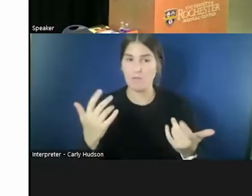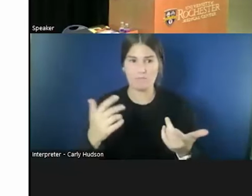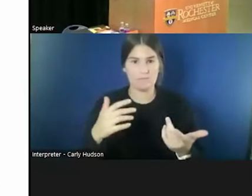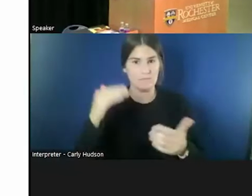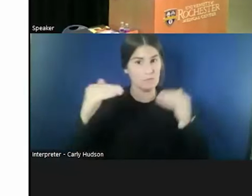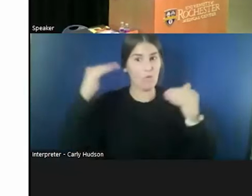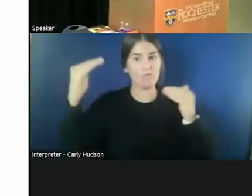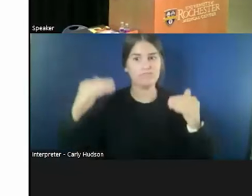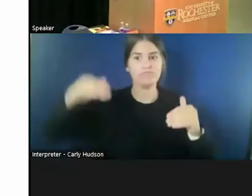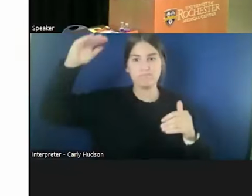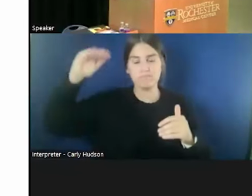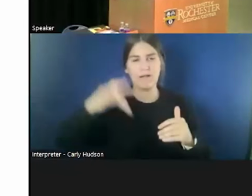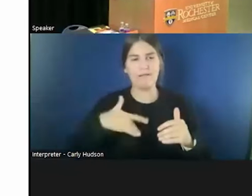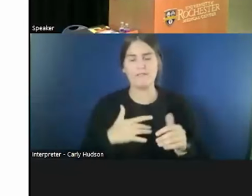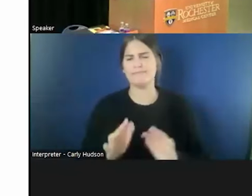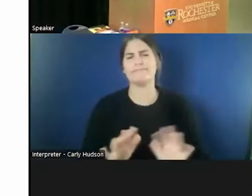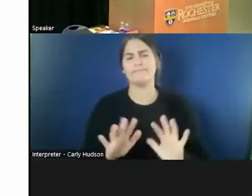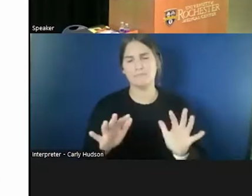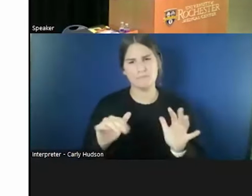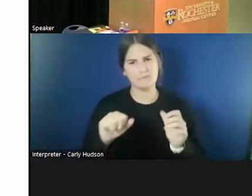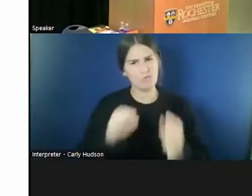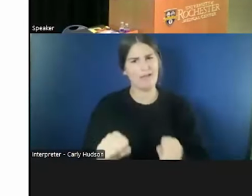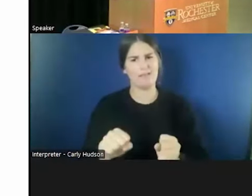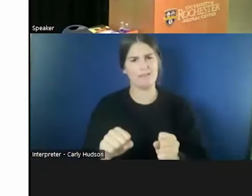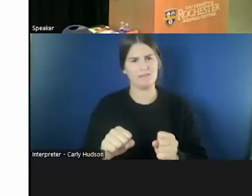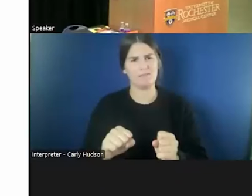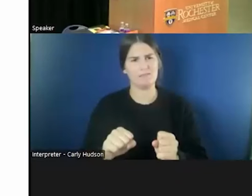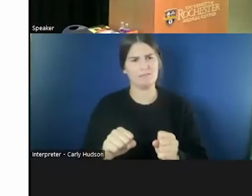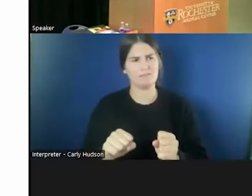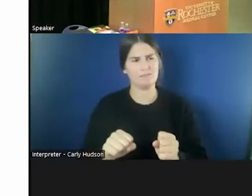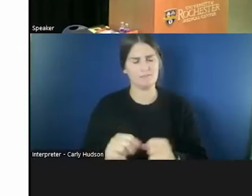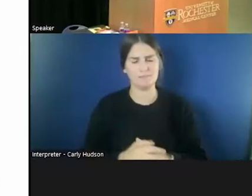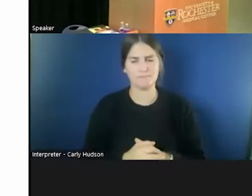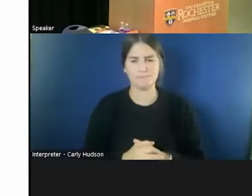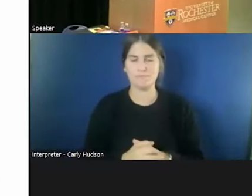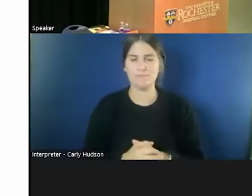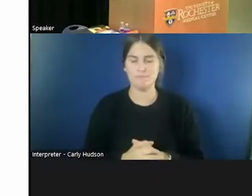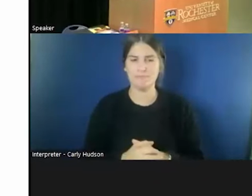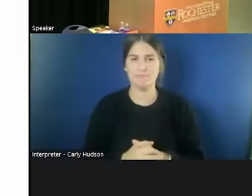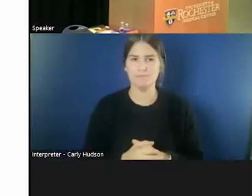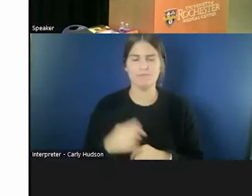actually a sign of strength we need to make sure that we normalize that and I'm working